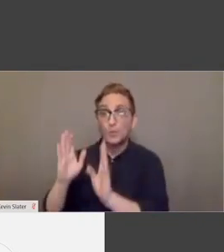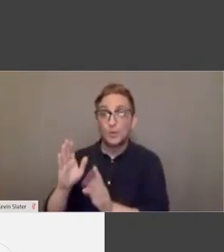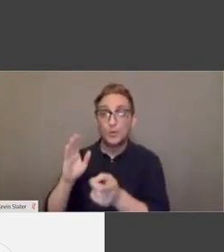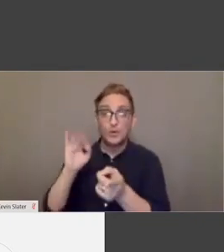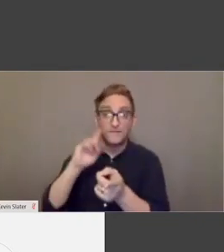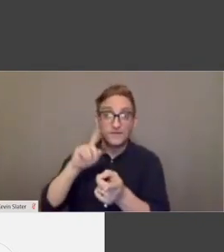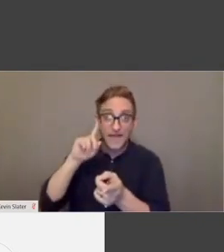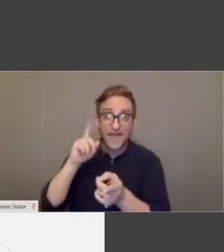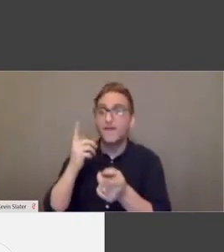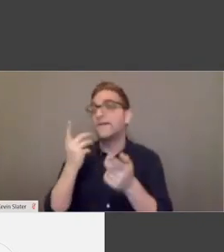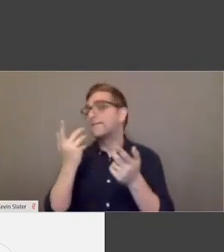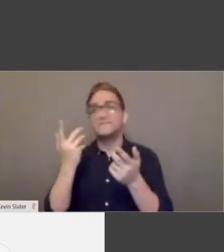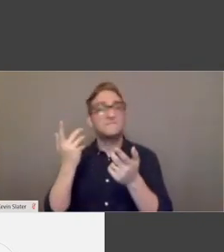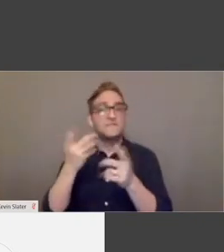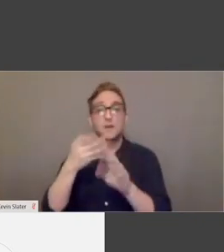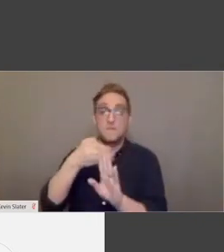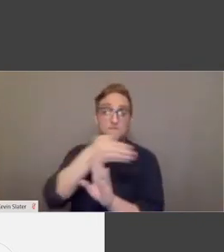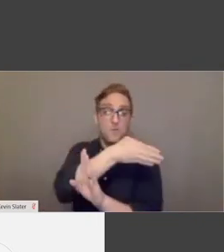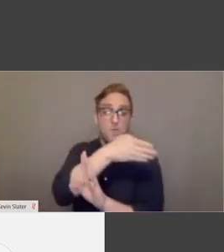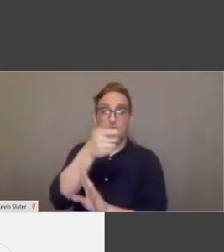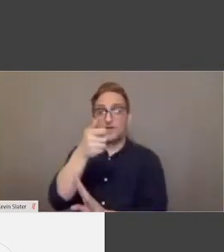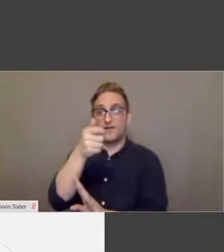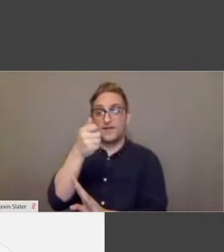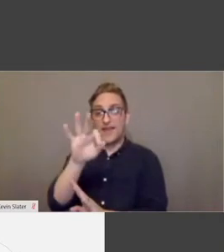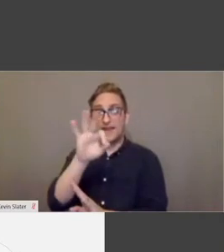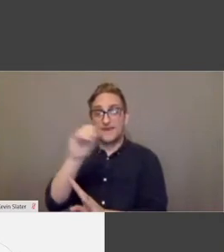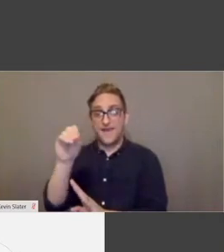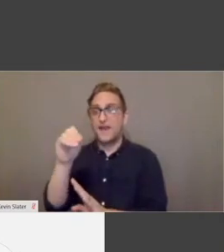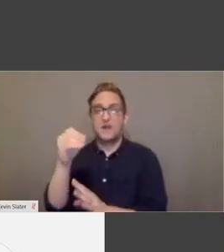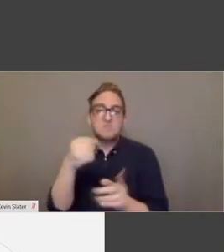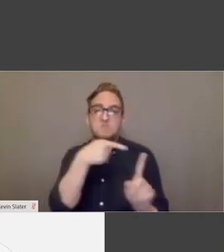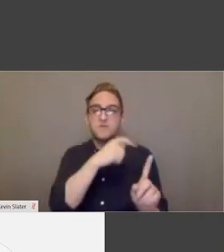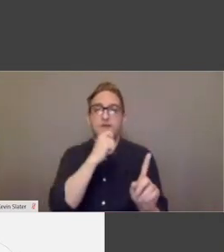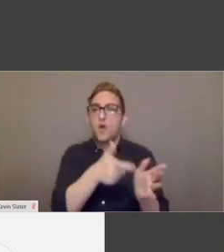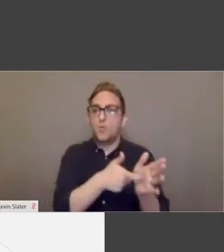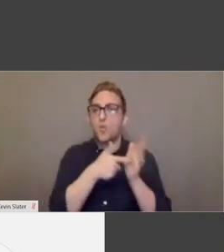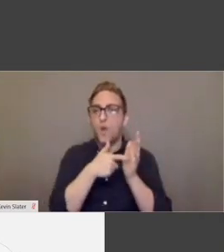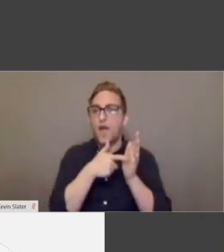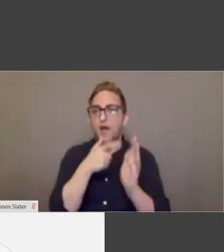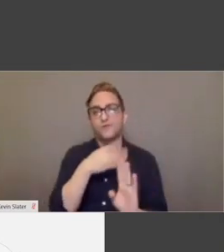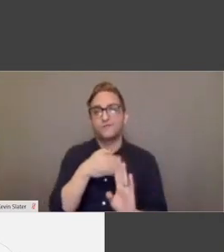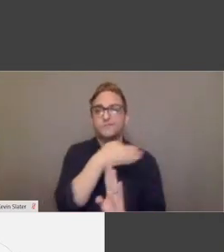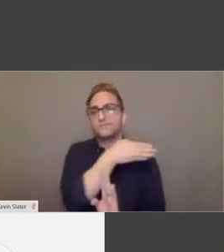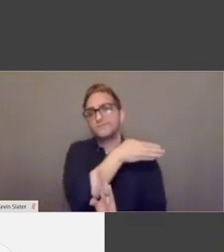nothing that required businesses, places of public accommodation date and local government